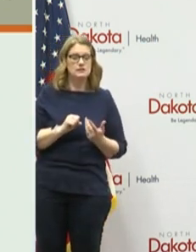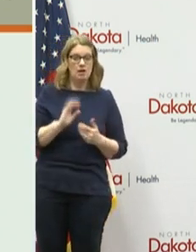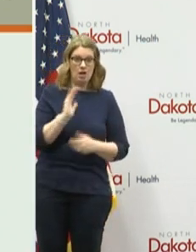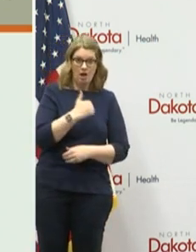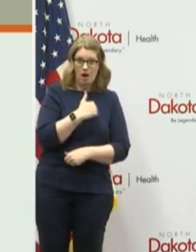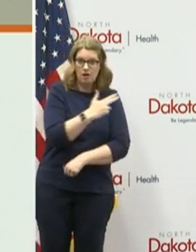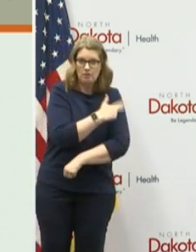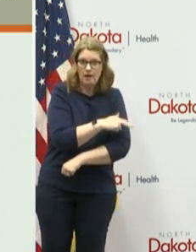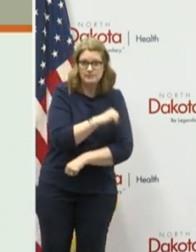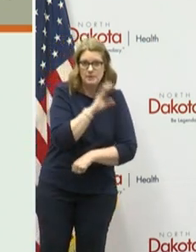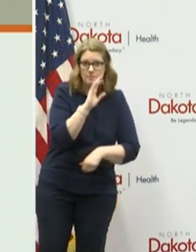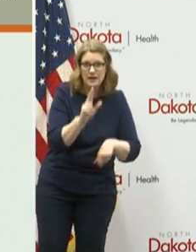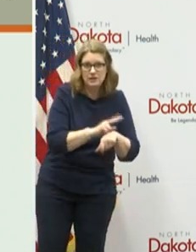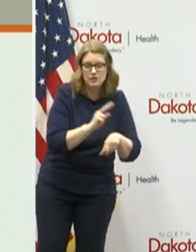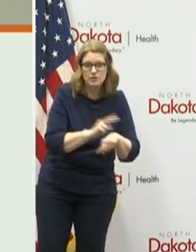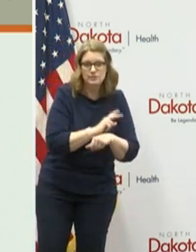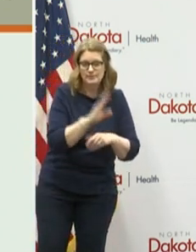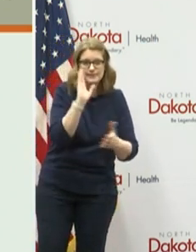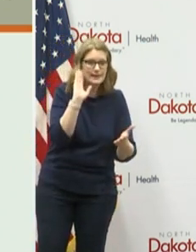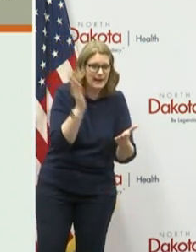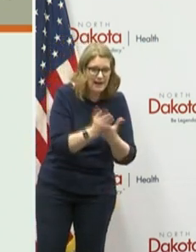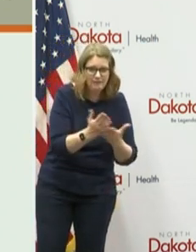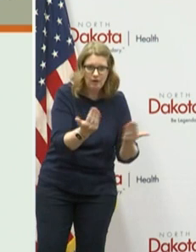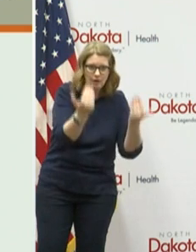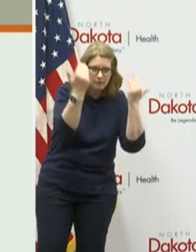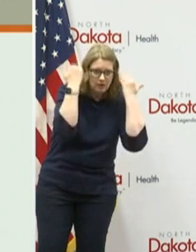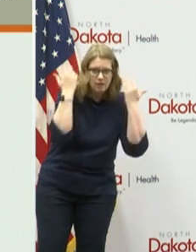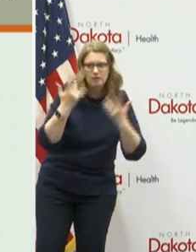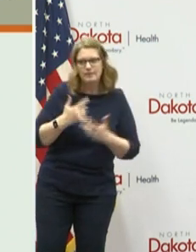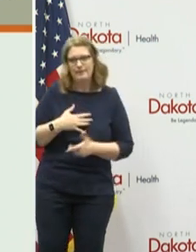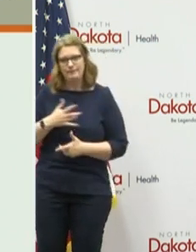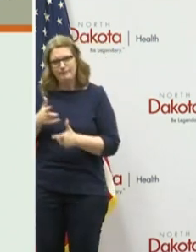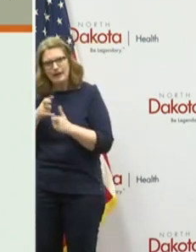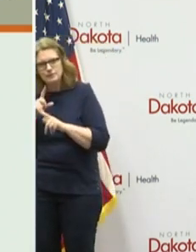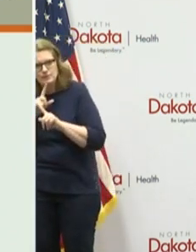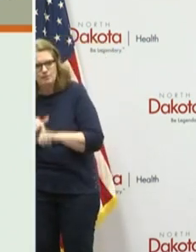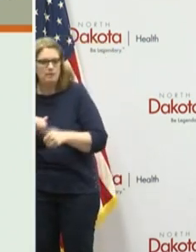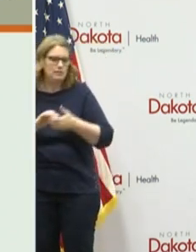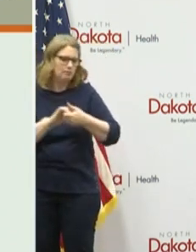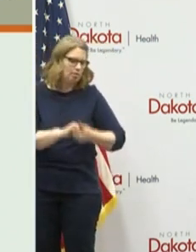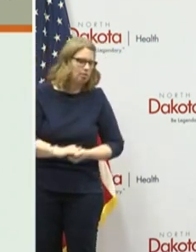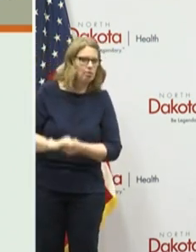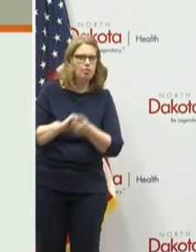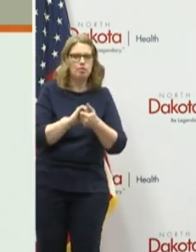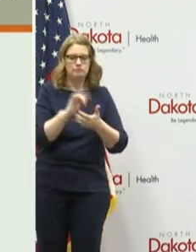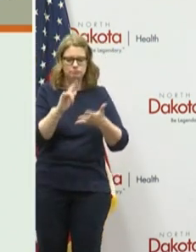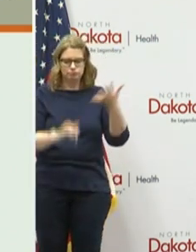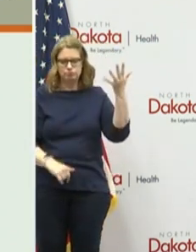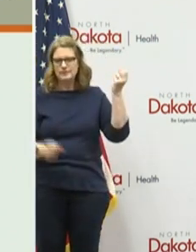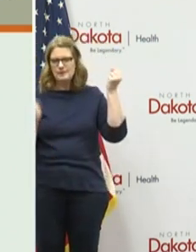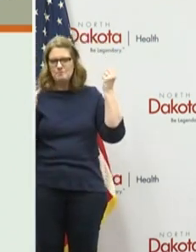PRODUCED THE GREAT DATA, THE LOW NUMBERS, THE LOW CASES, THE LOW UTILIZATION OF HOSPITAL, THE LOW